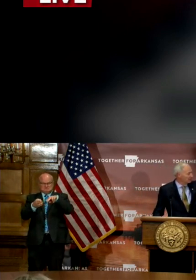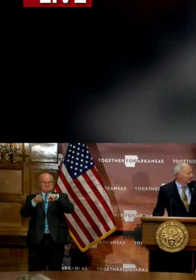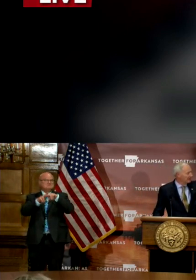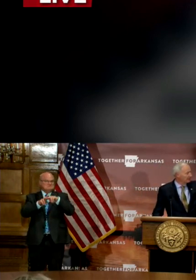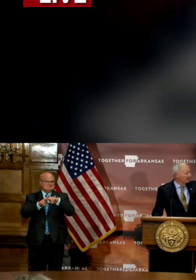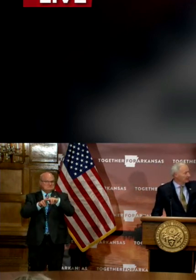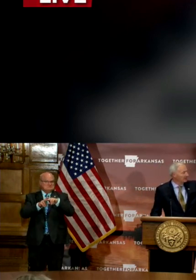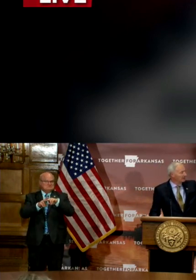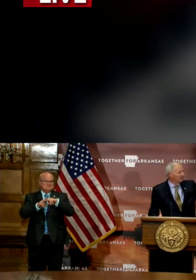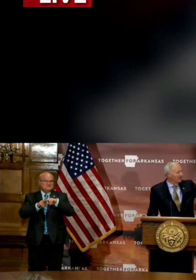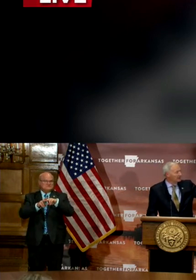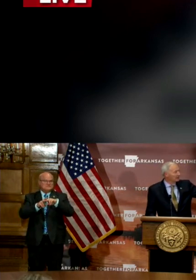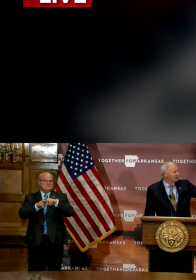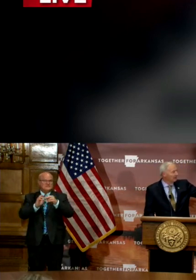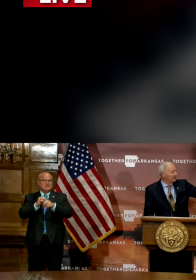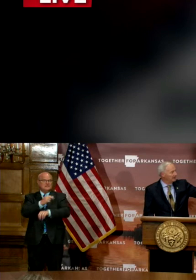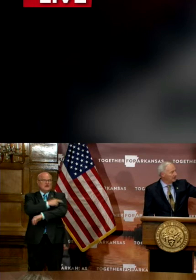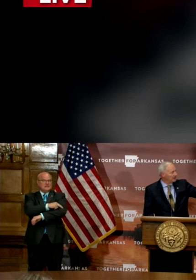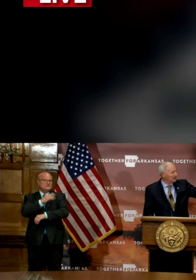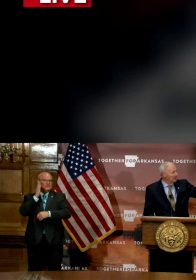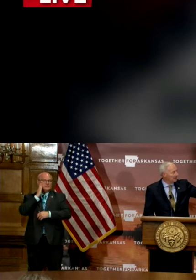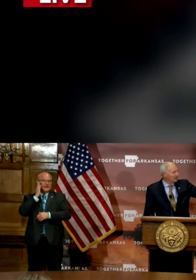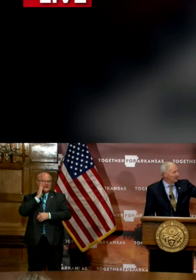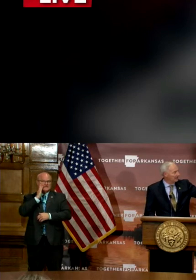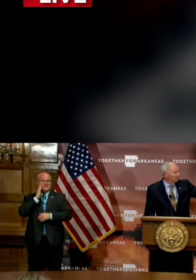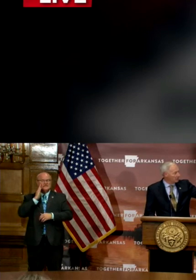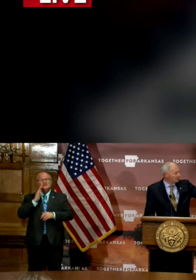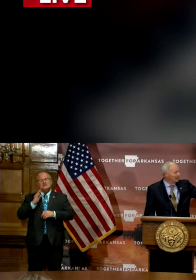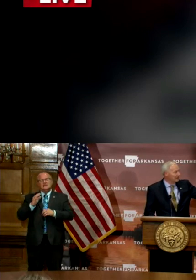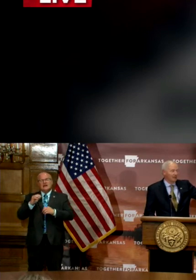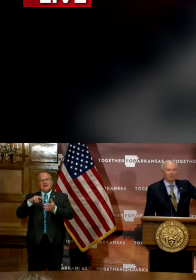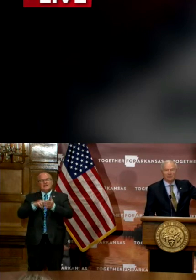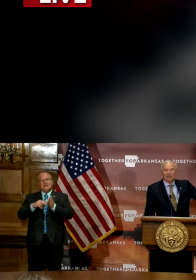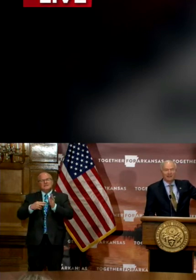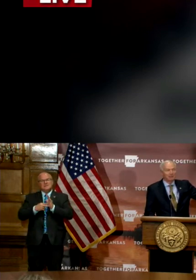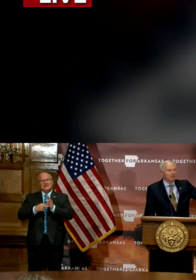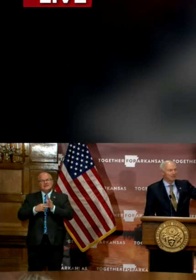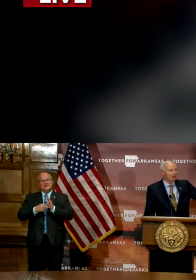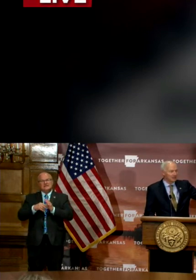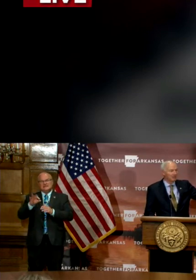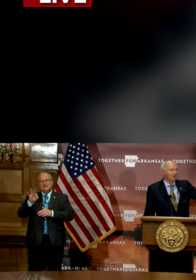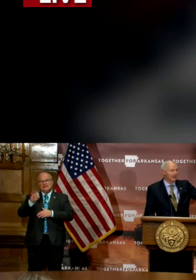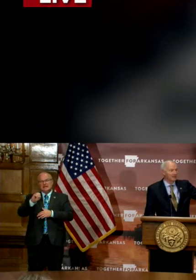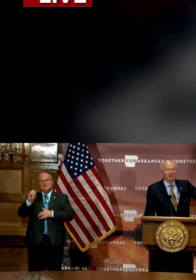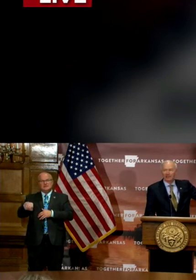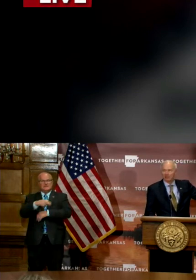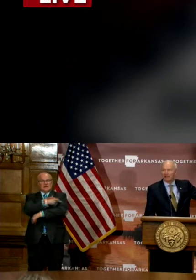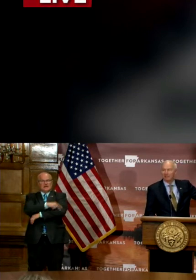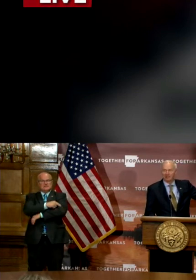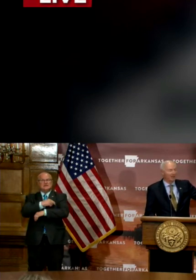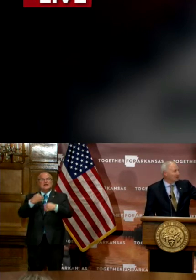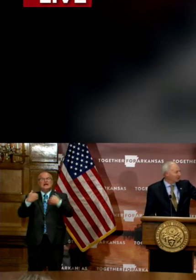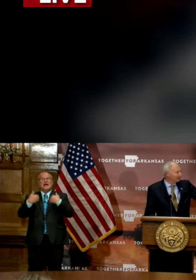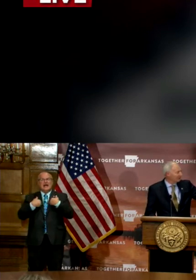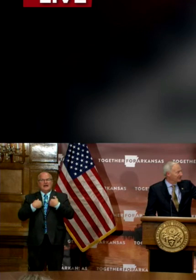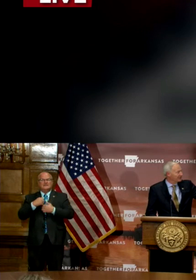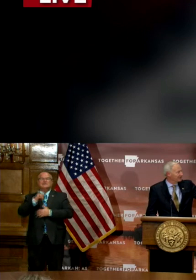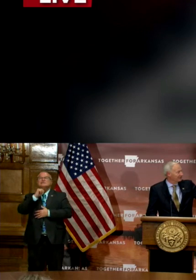LOOK AT HOSPITAL BEDS AND VENTILATORS STATEWIDE. THEY ARE MODEST INCREASES, SLIGHT INCREASE IN THE NUMBER OF